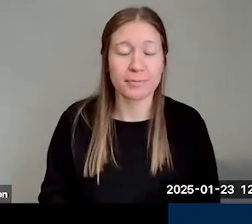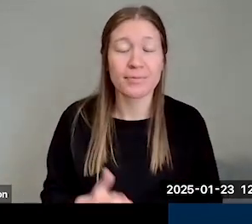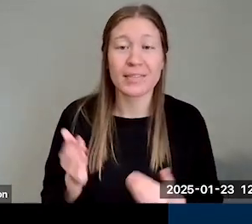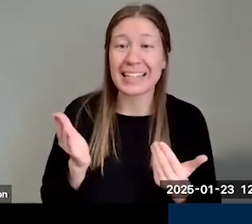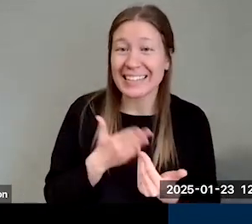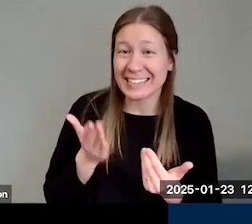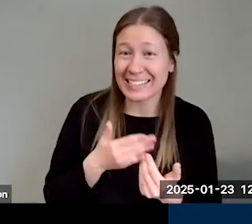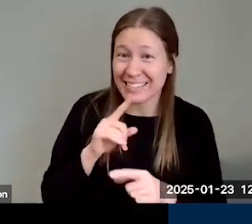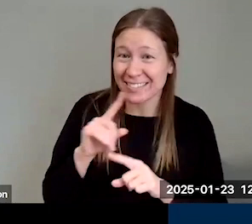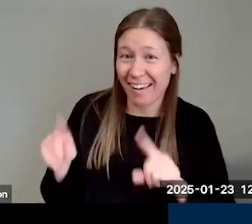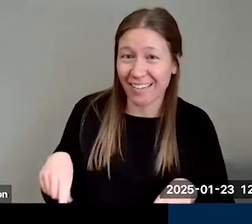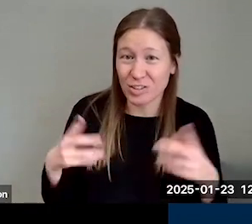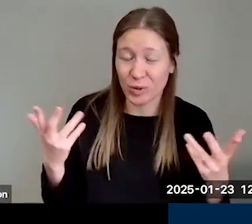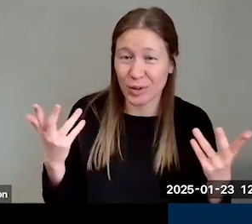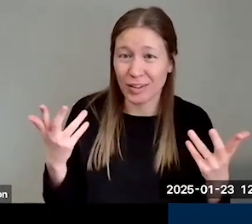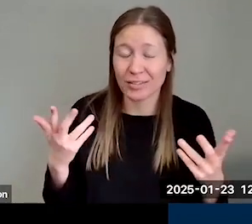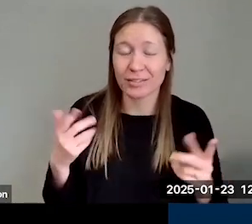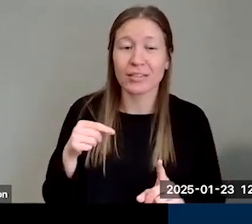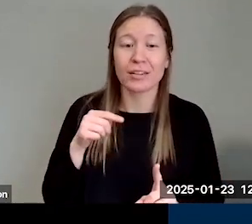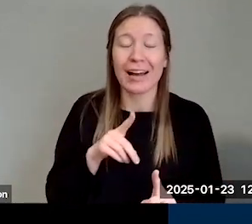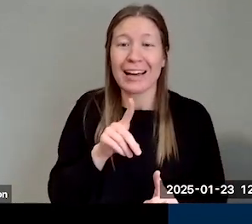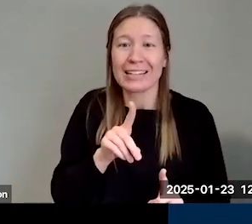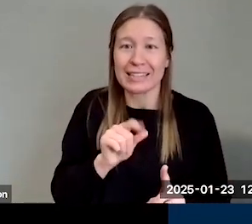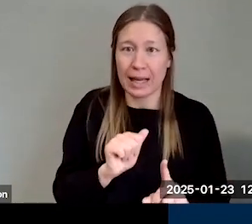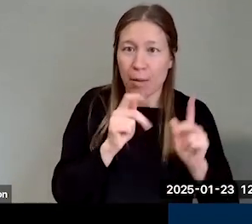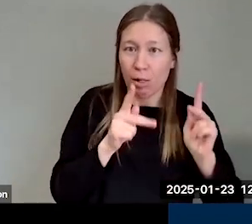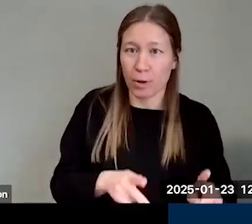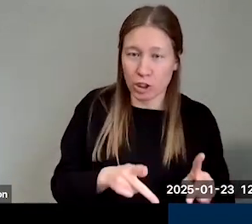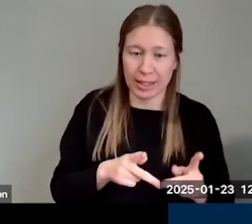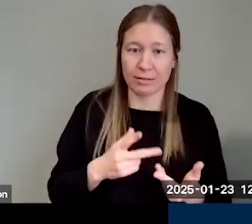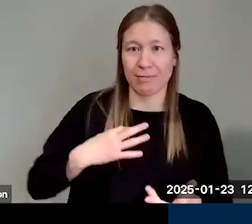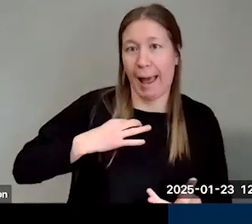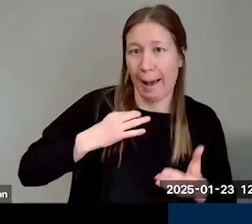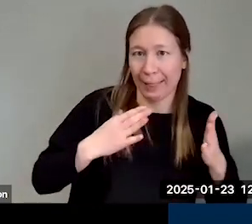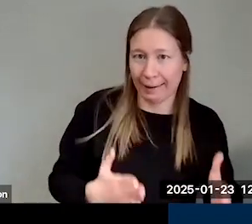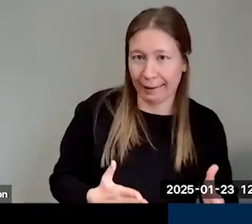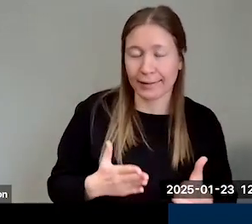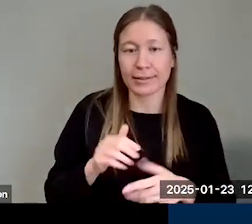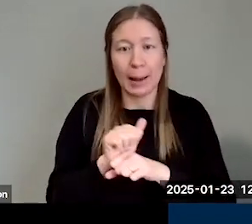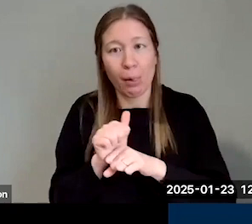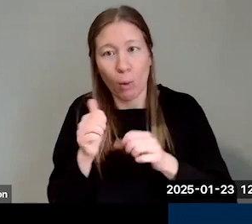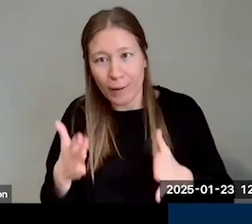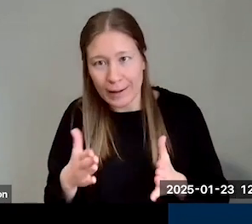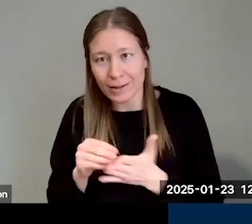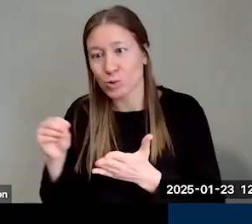is that the disabled applicant, employee or student should disclose when disclosure